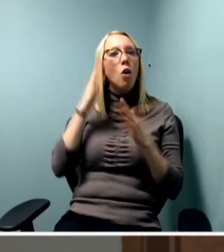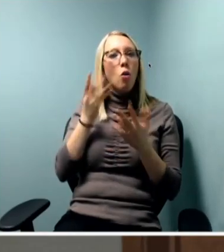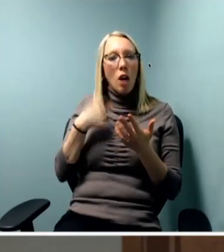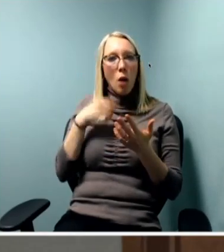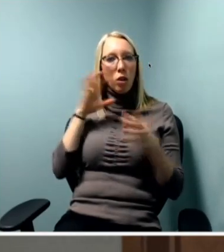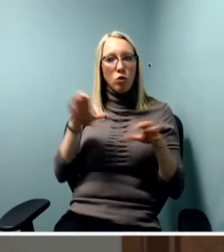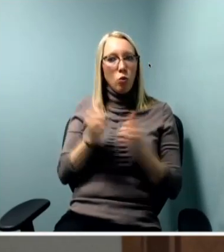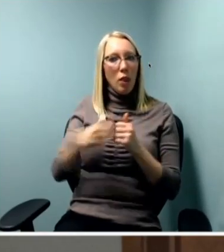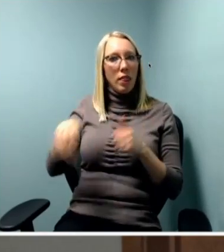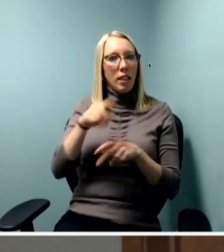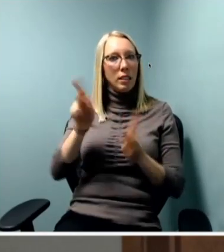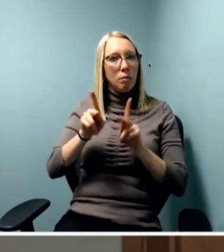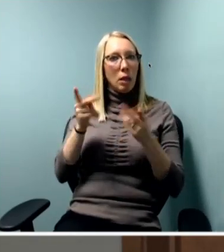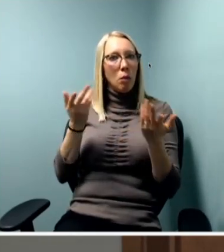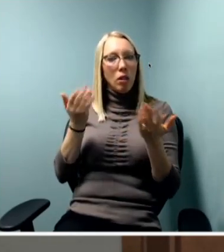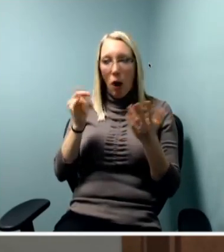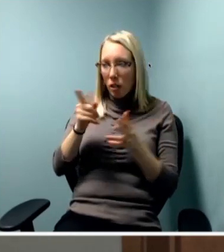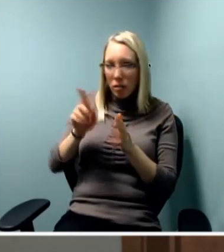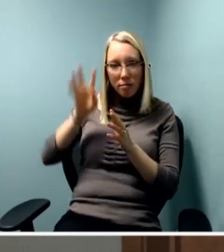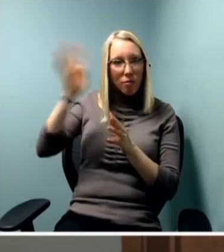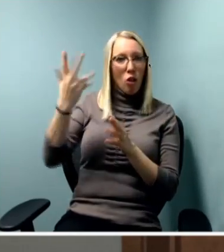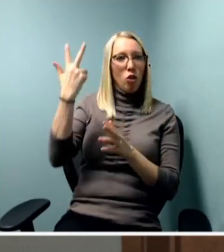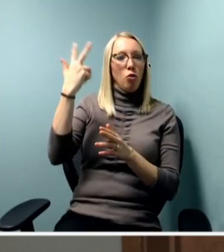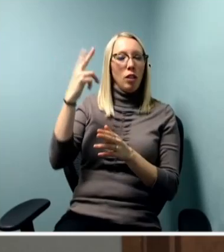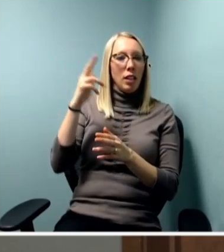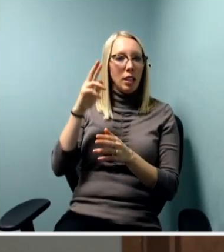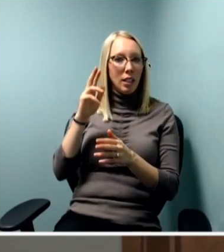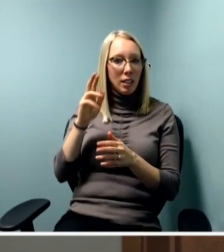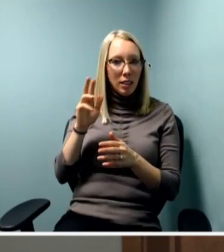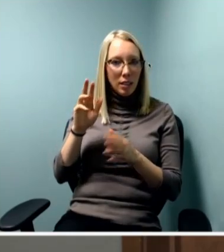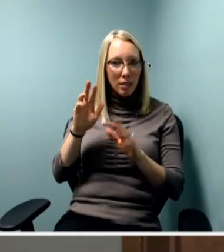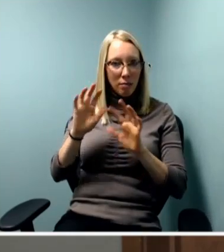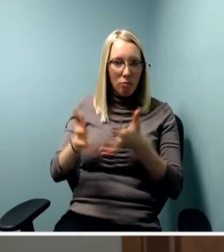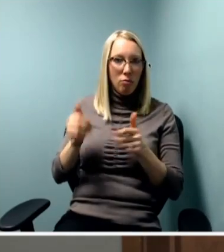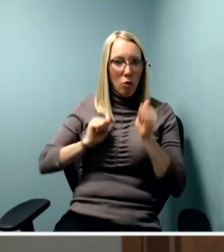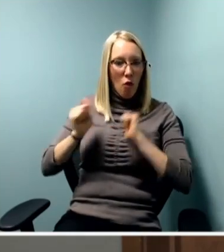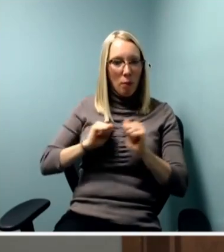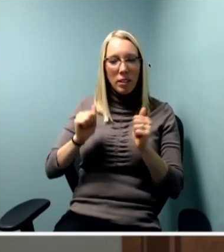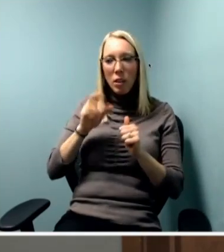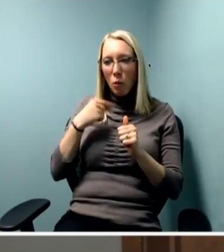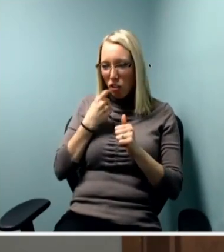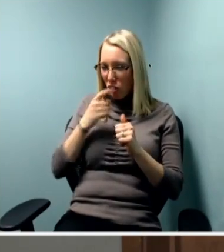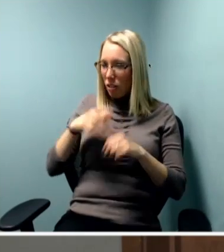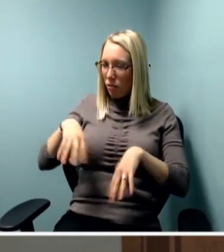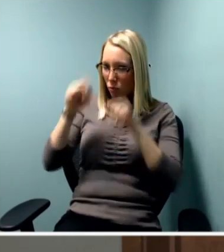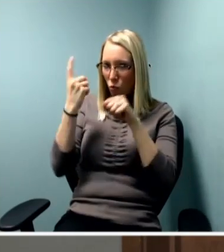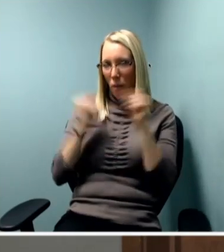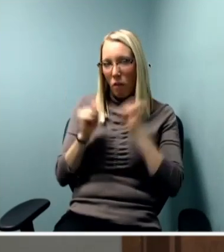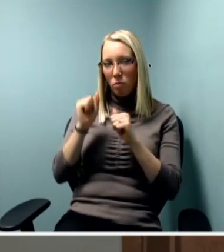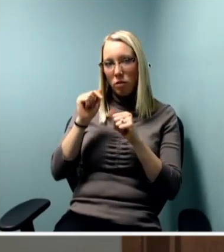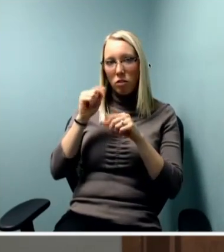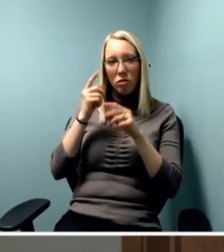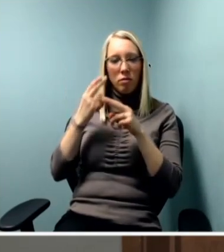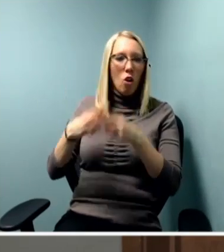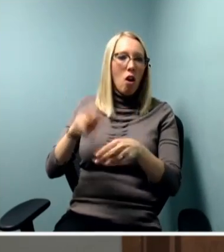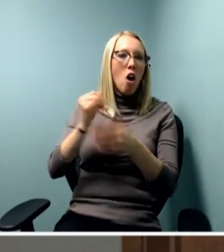You know, and he's now created three works, and one of them we just performed at The Arts & The Military. It's about veterans' experience of resilience.